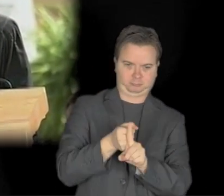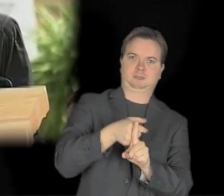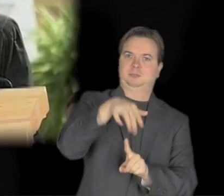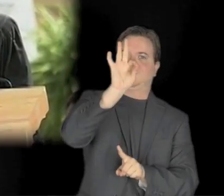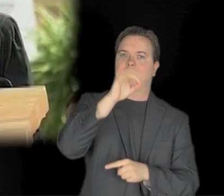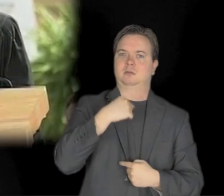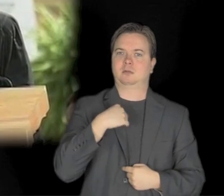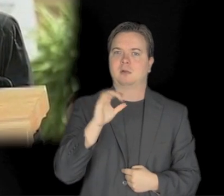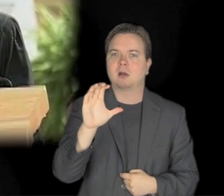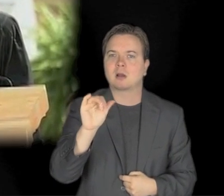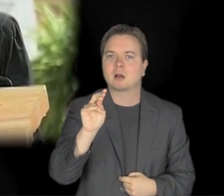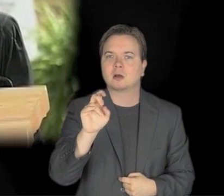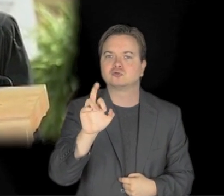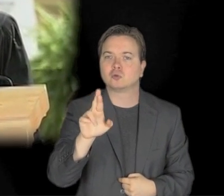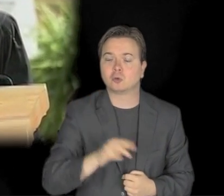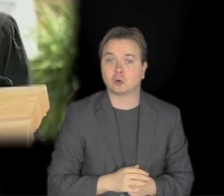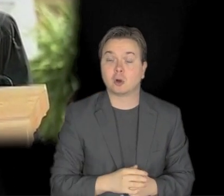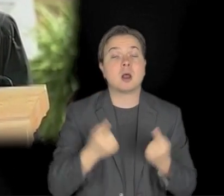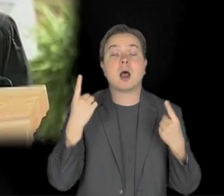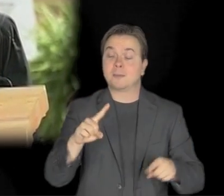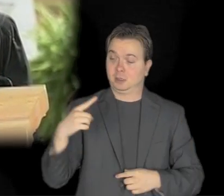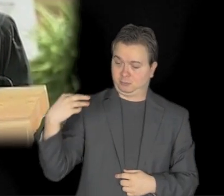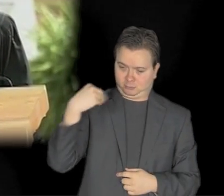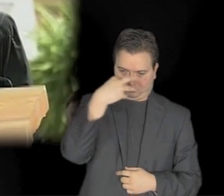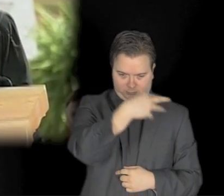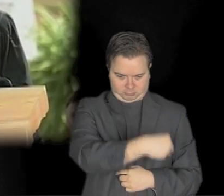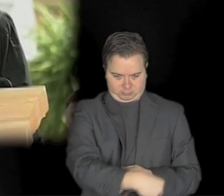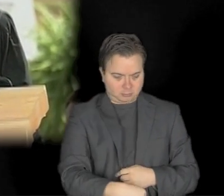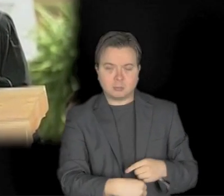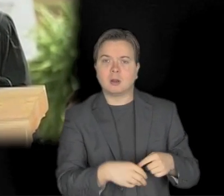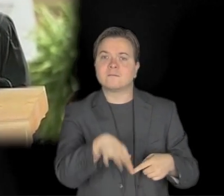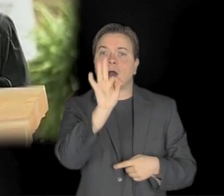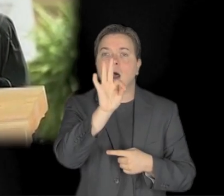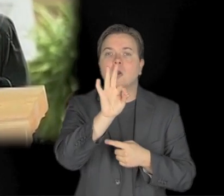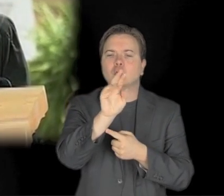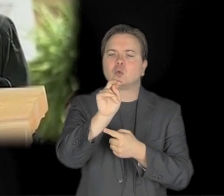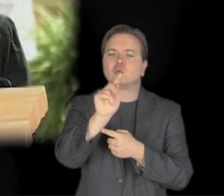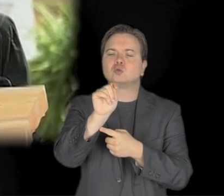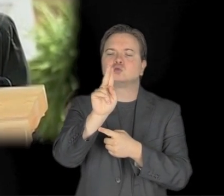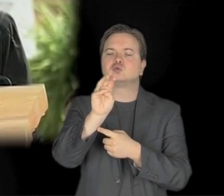I had a scan at 7:30 in the morning, and it clearly showed a tumor on my pancreas.